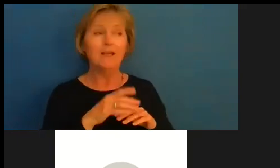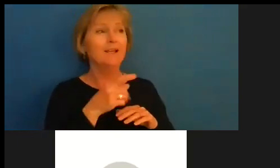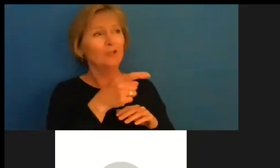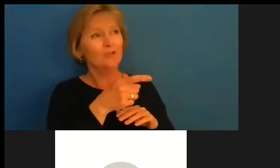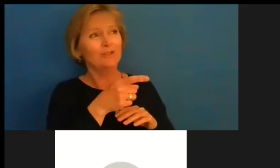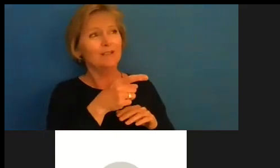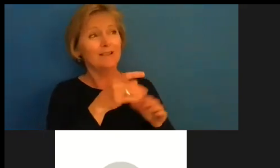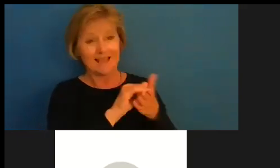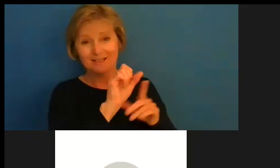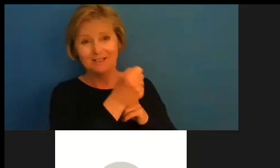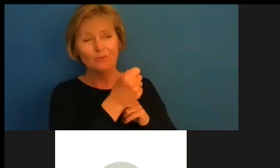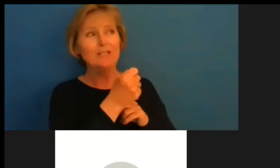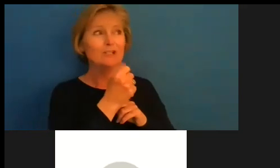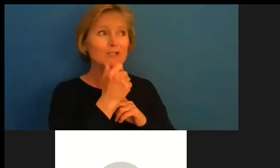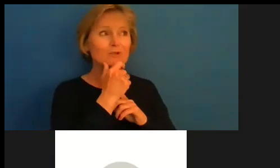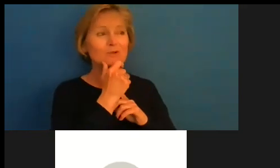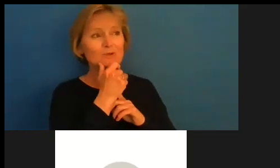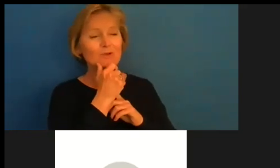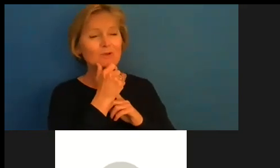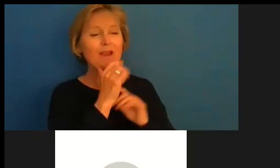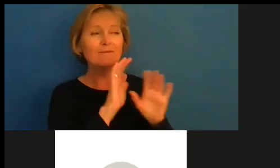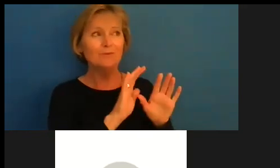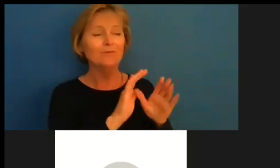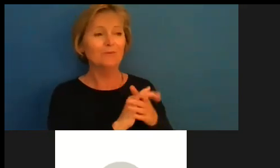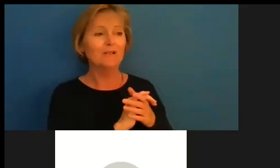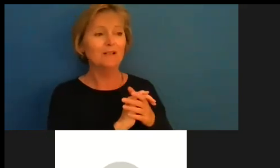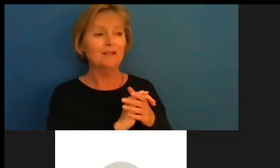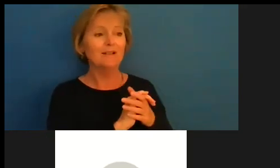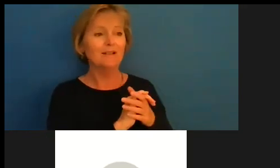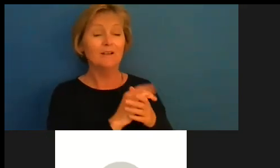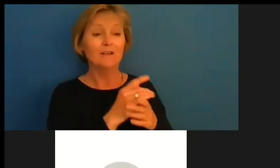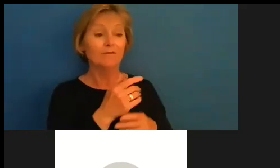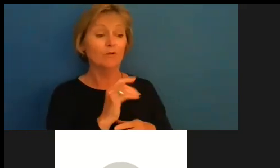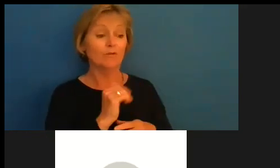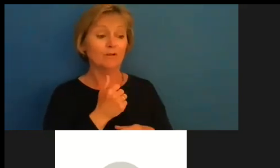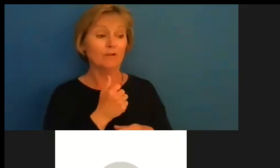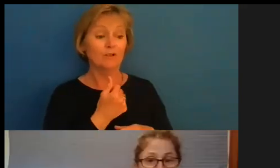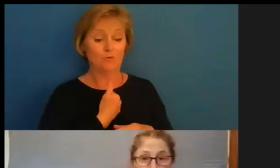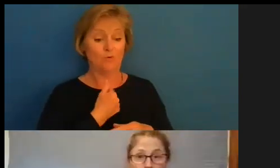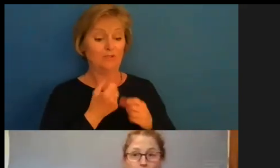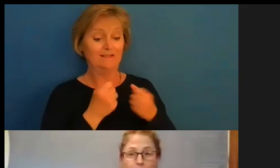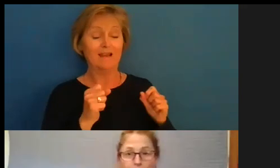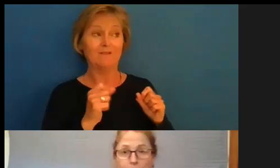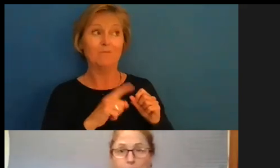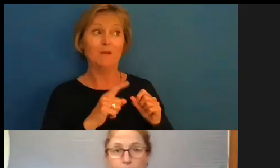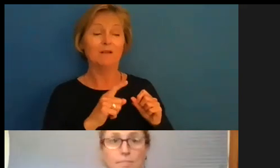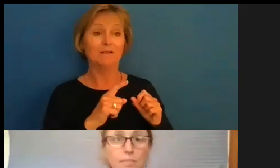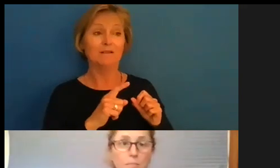that on the chin from them initially, just for your own safety, but definitely, yourself,